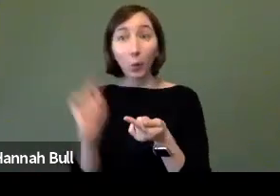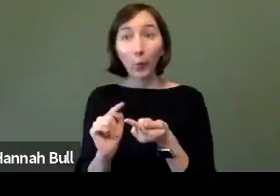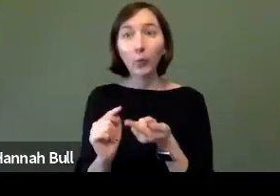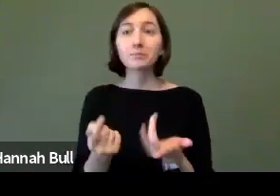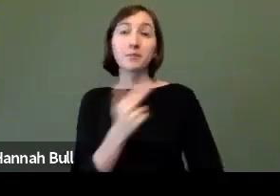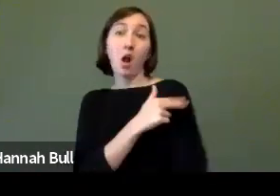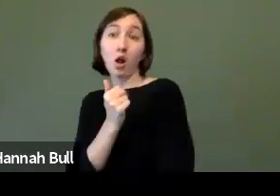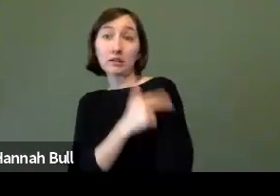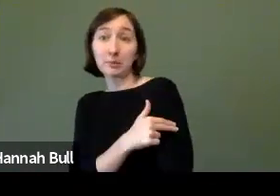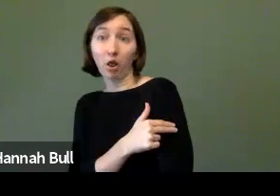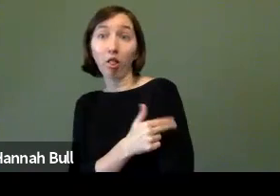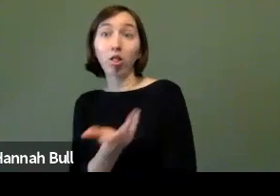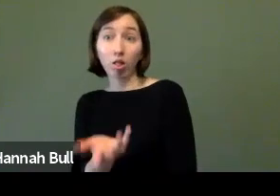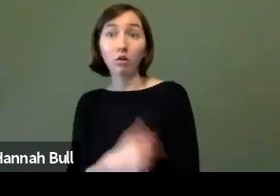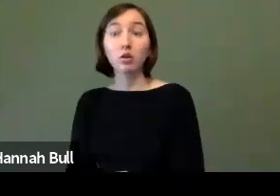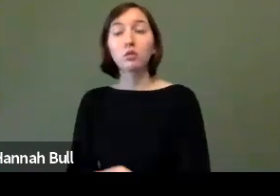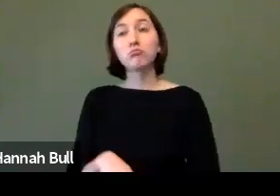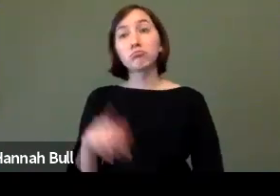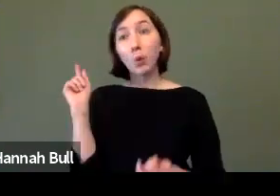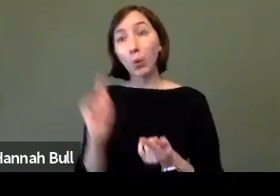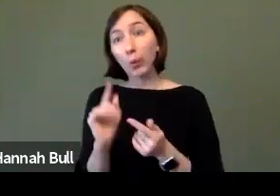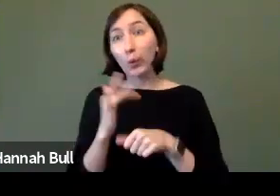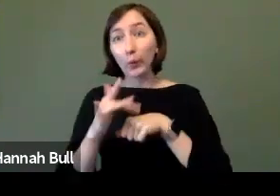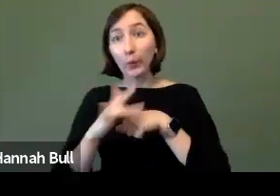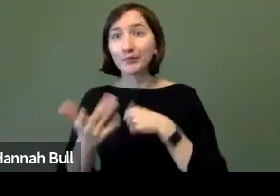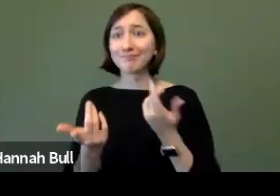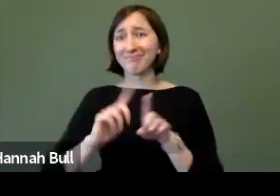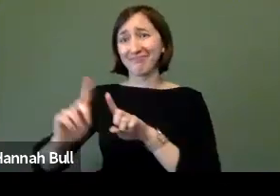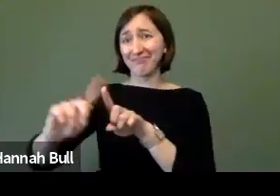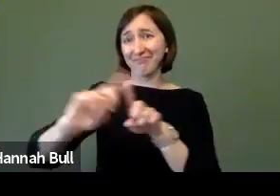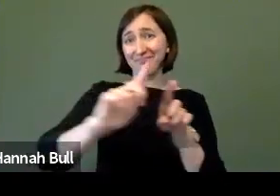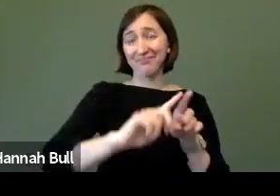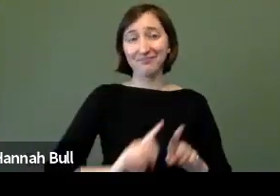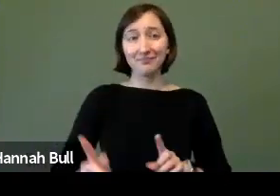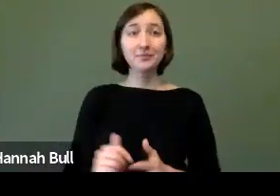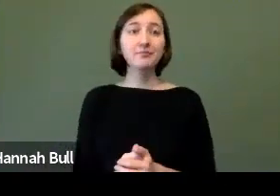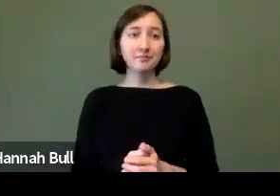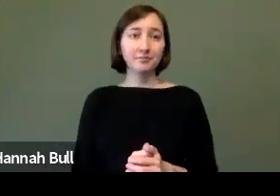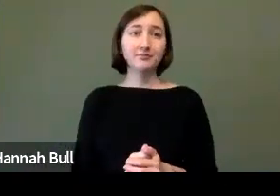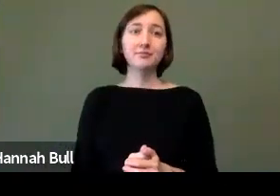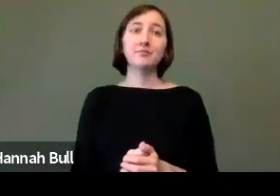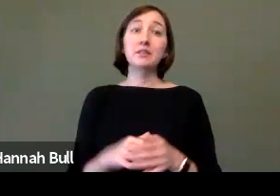or lots of different areas. So sometimes the attendants weren't available